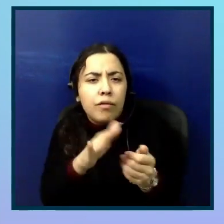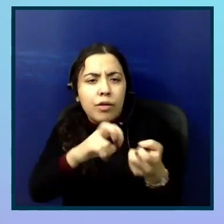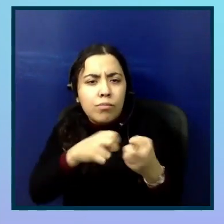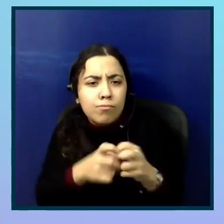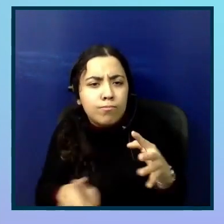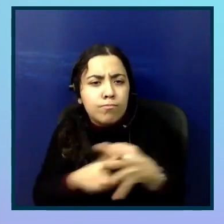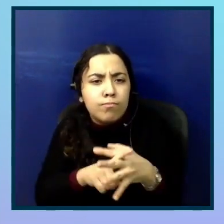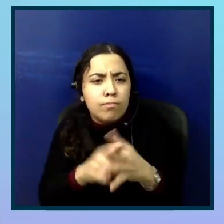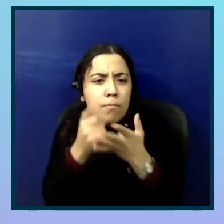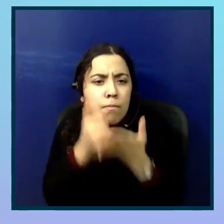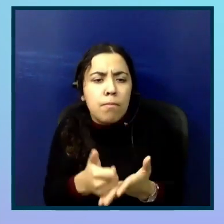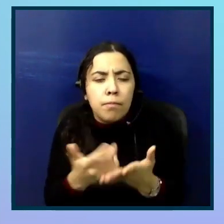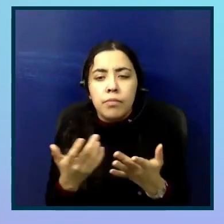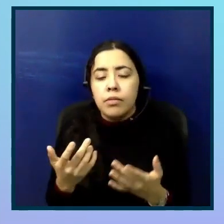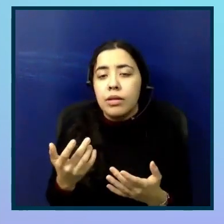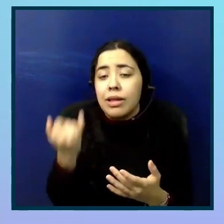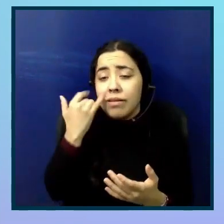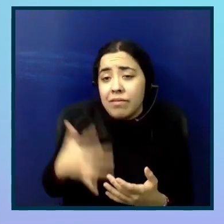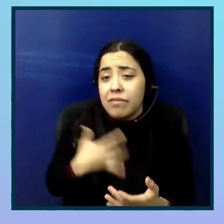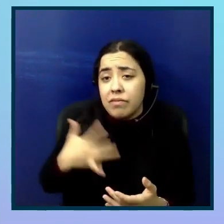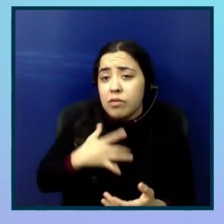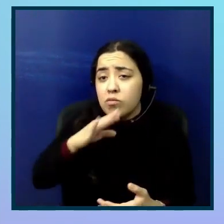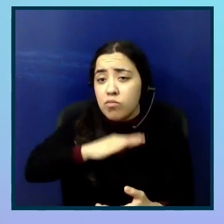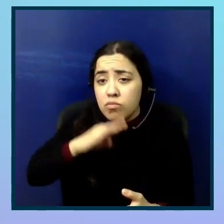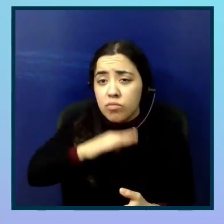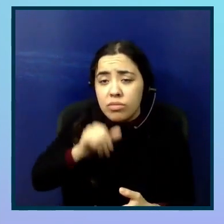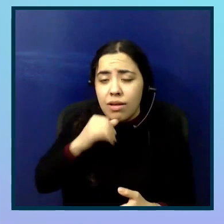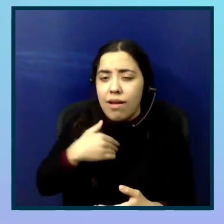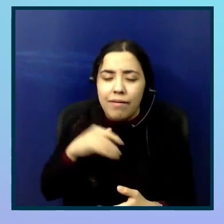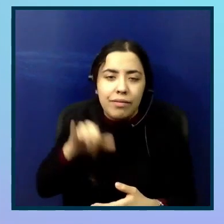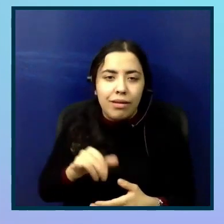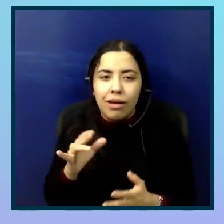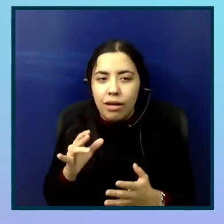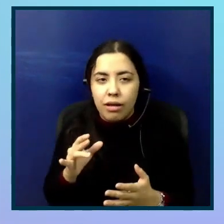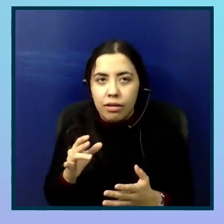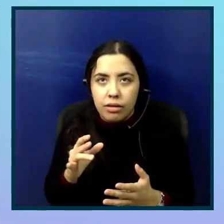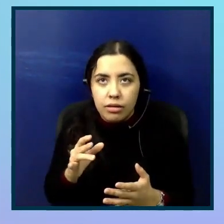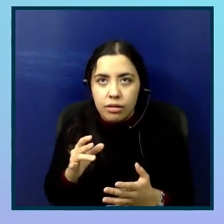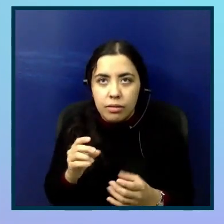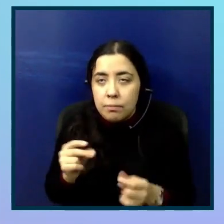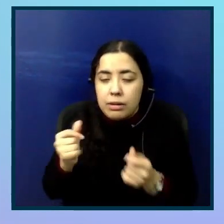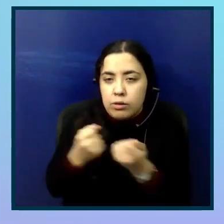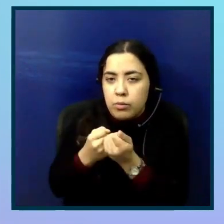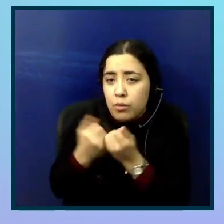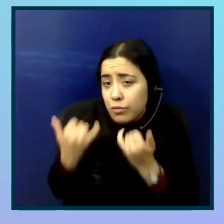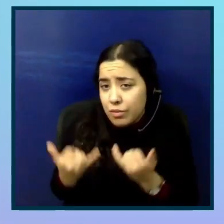So even if it feels super frustrating to not have that buy-in right now, I would say, just keep doing what you're doing.